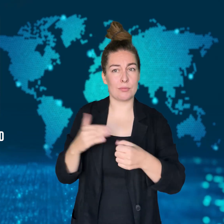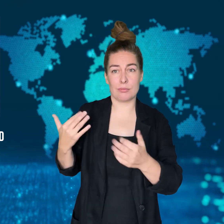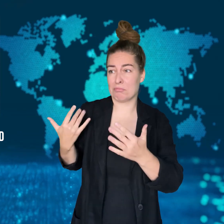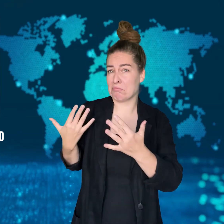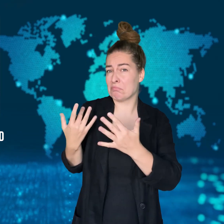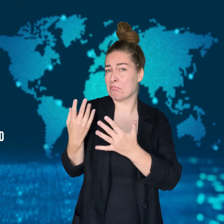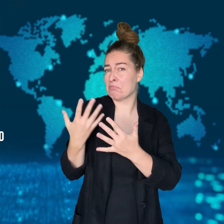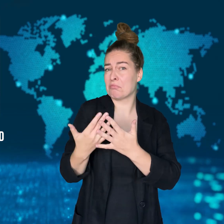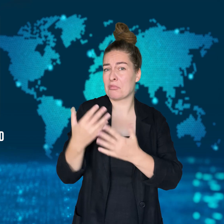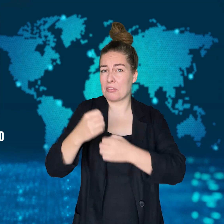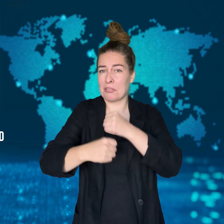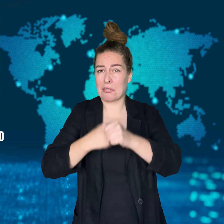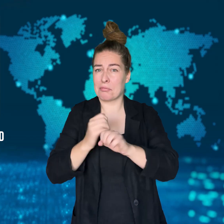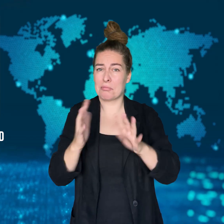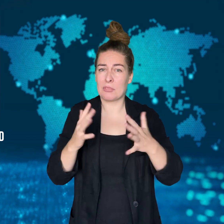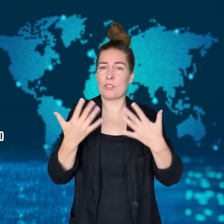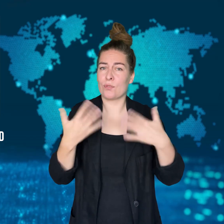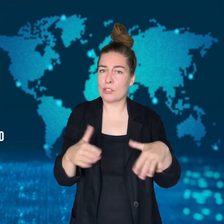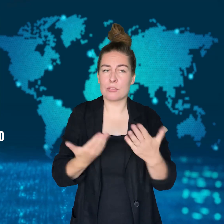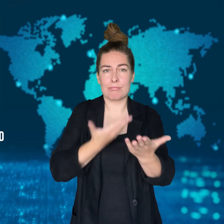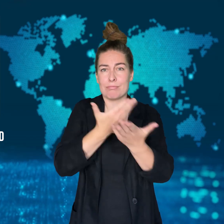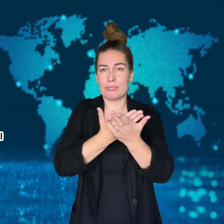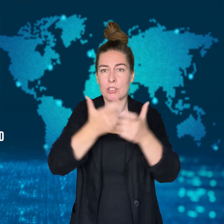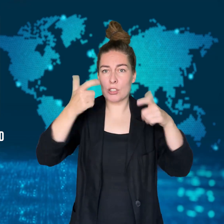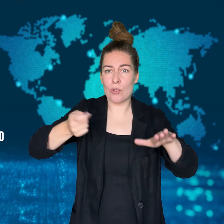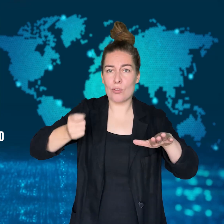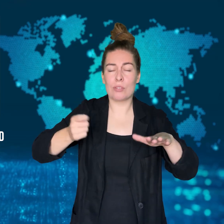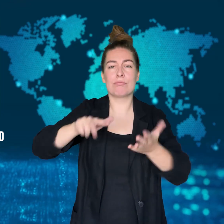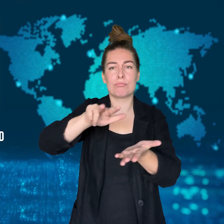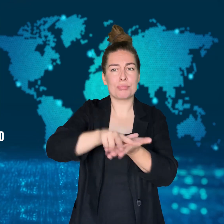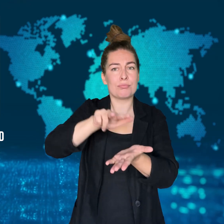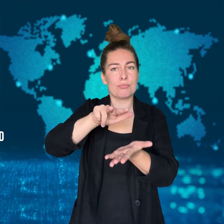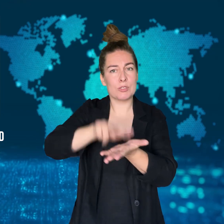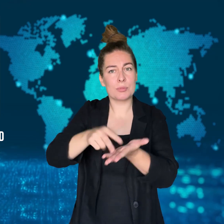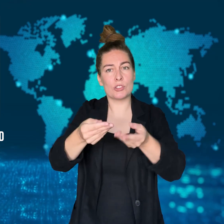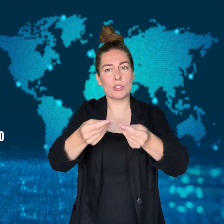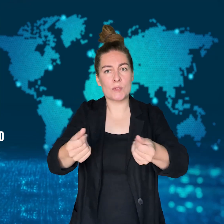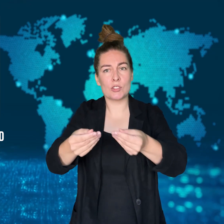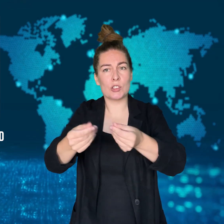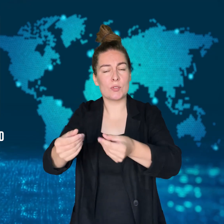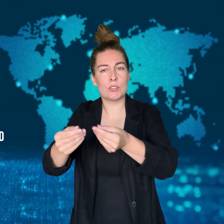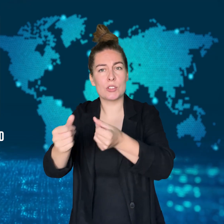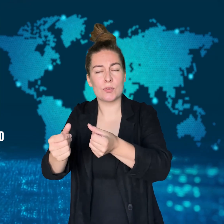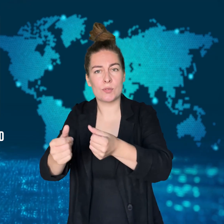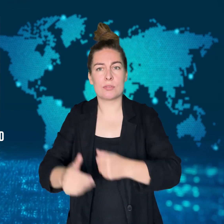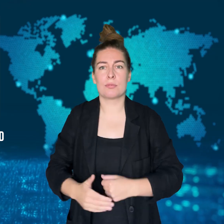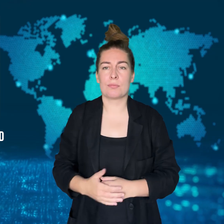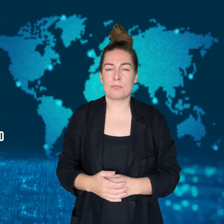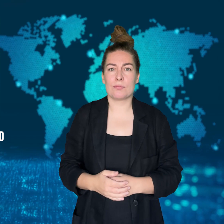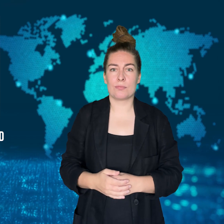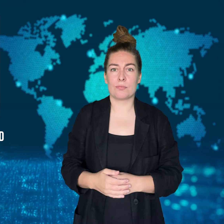negligence and of racial discrimination.